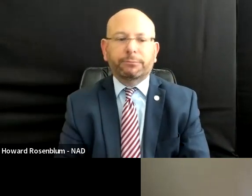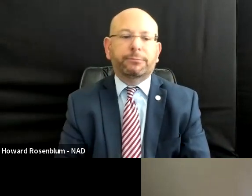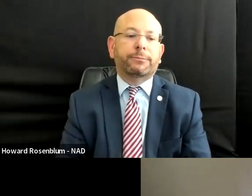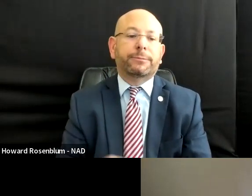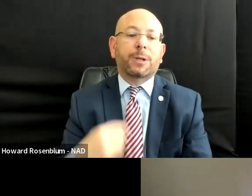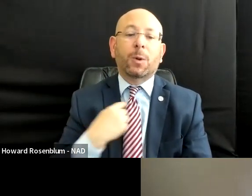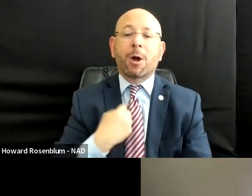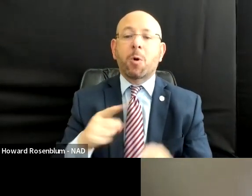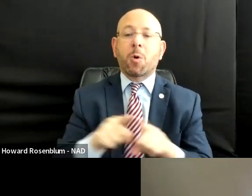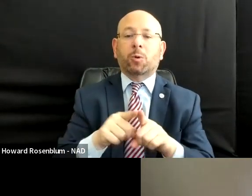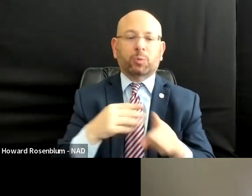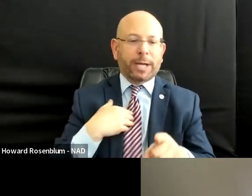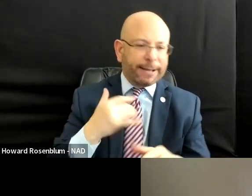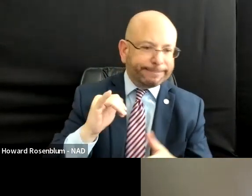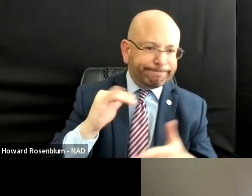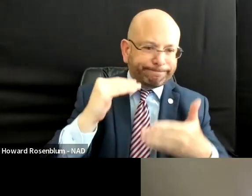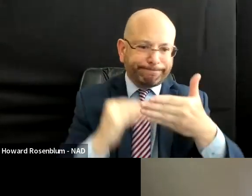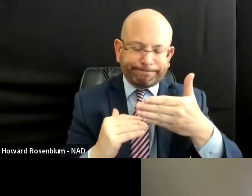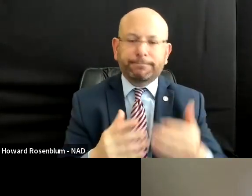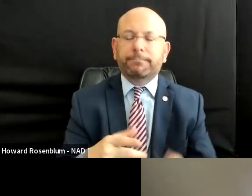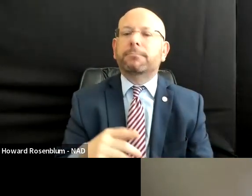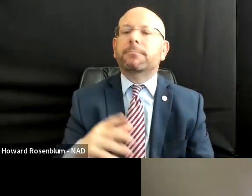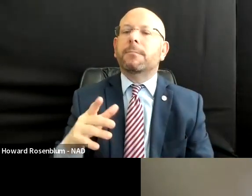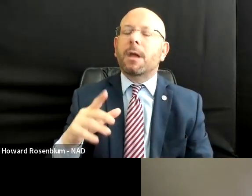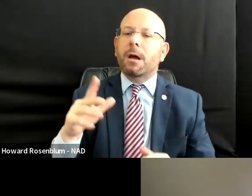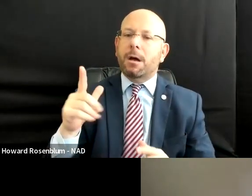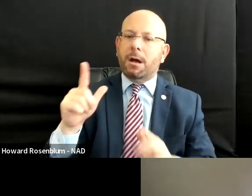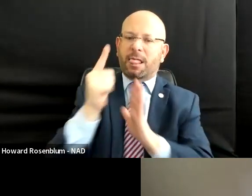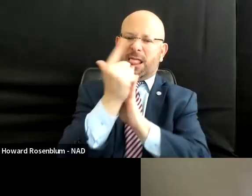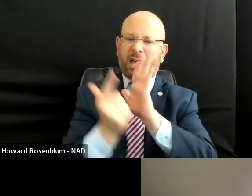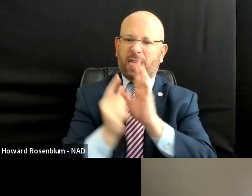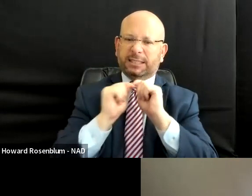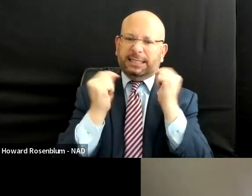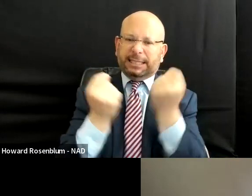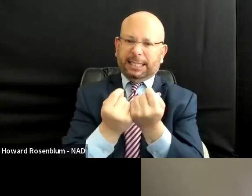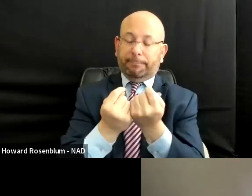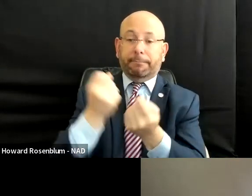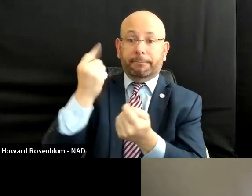information. We also provide policy advocacy when it comes to